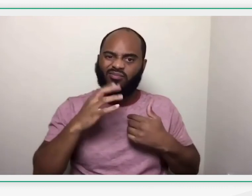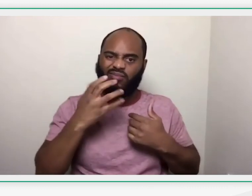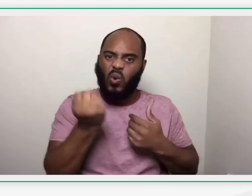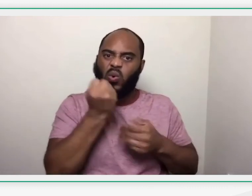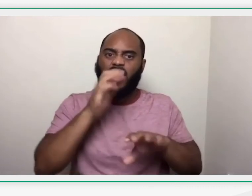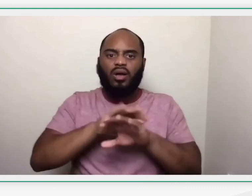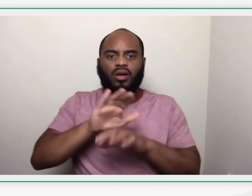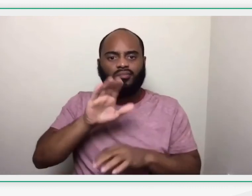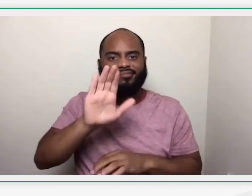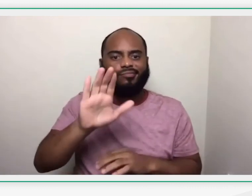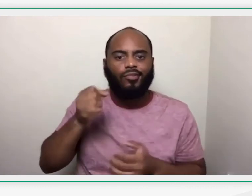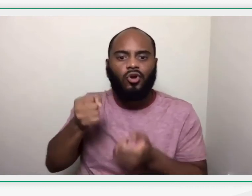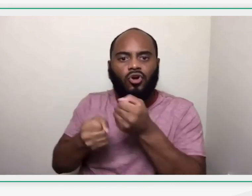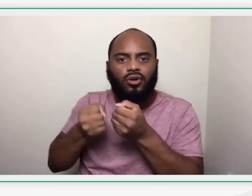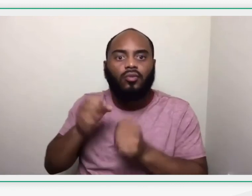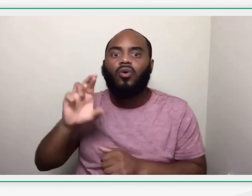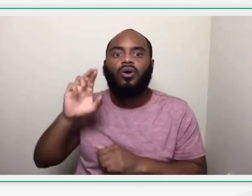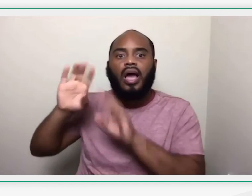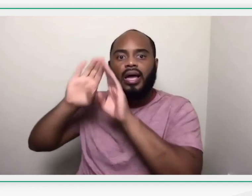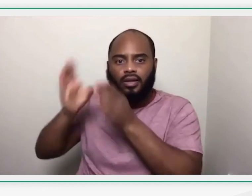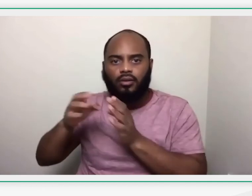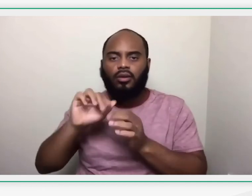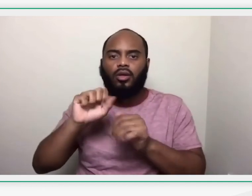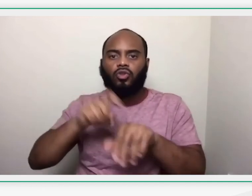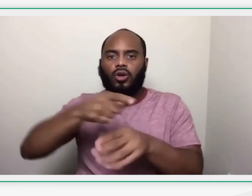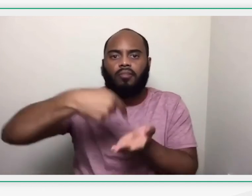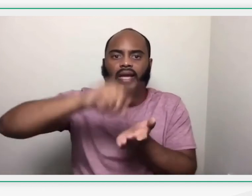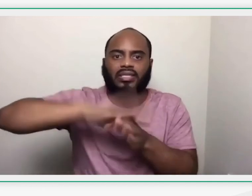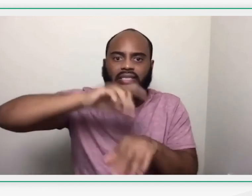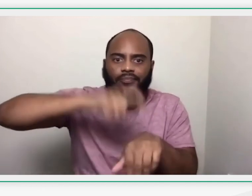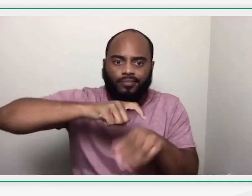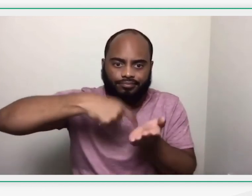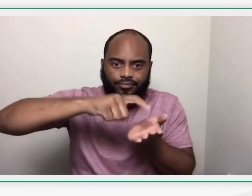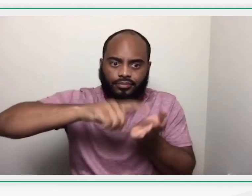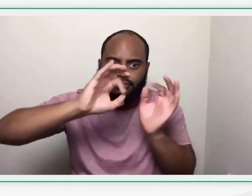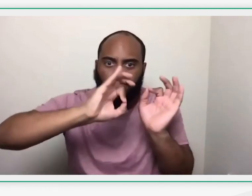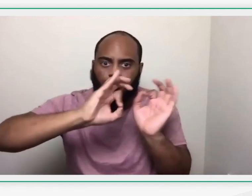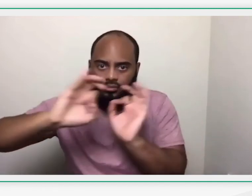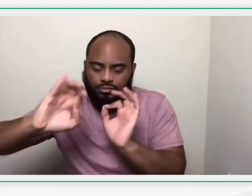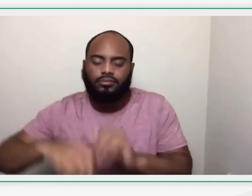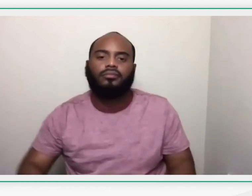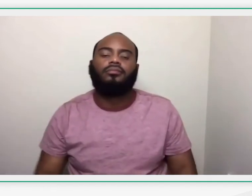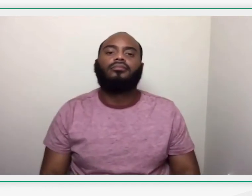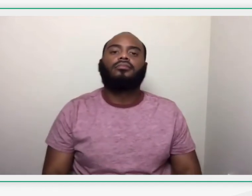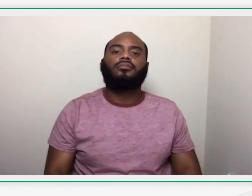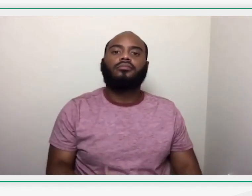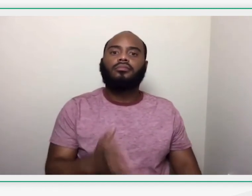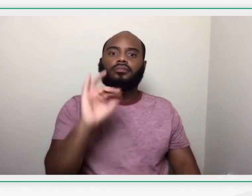The bank can put a hold on your vehicle or on your car. As long as you pay those items back, those would be secured by that collateral.